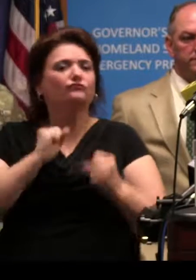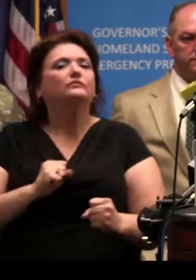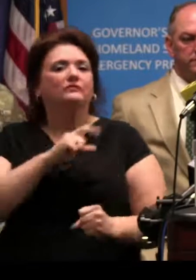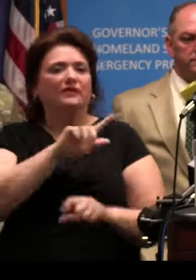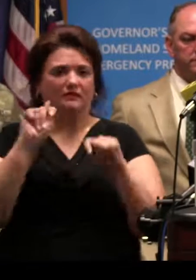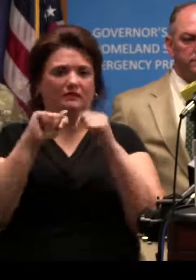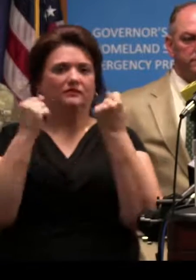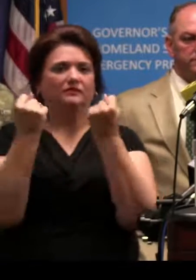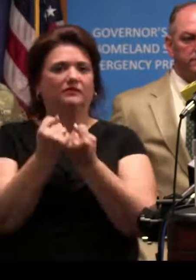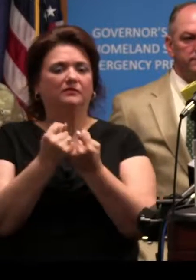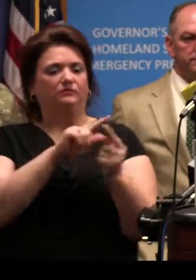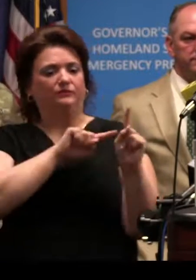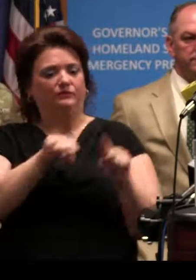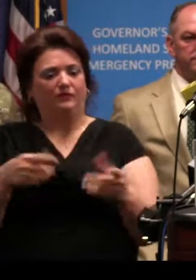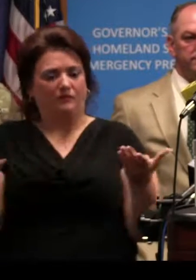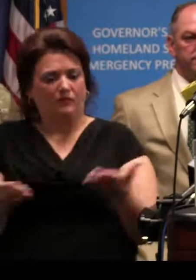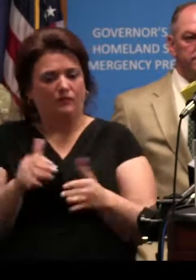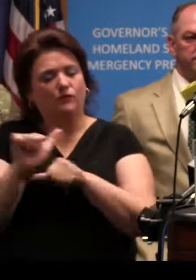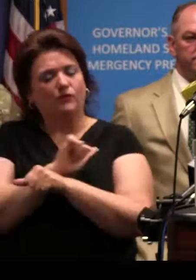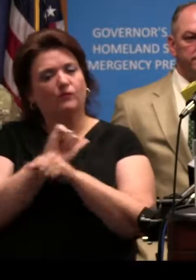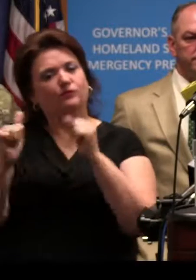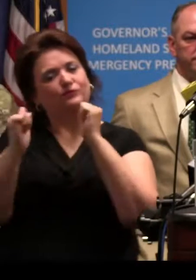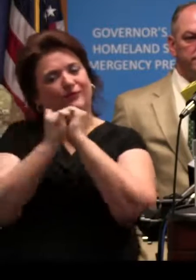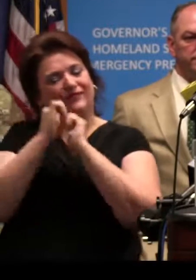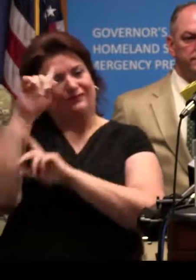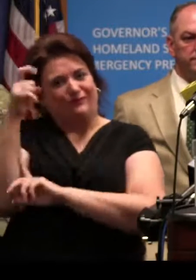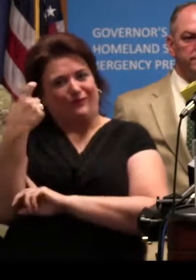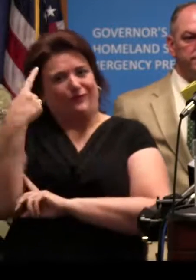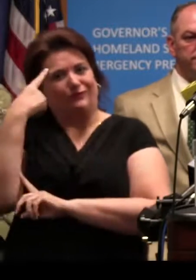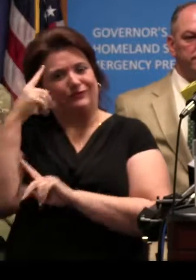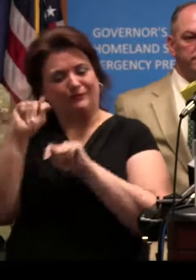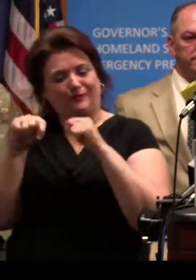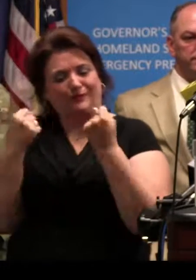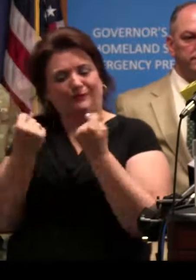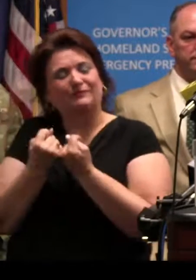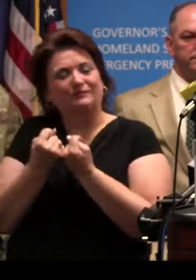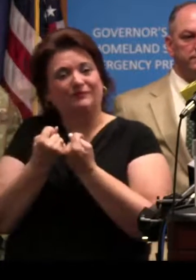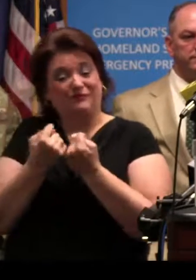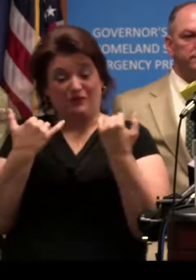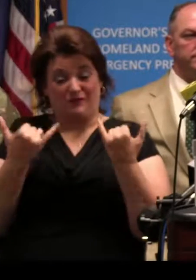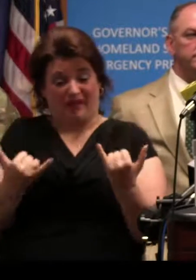here working with the governors team and as we go through this process there's